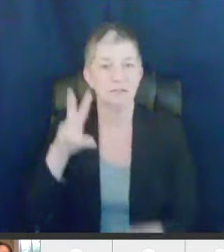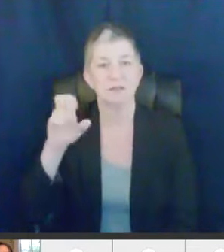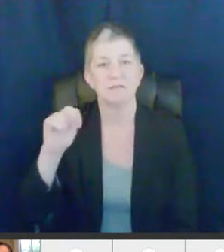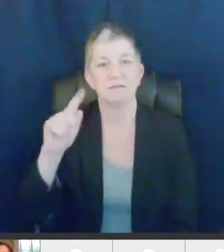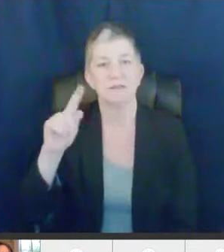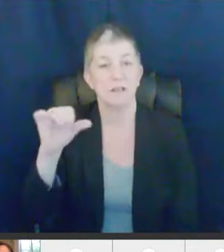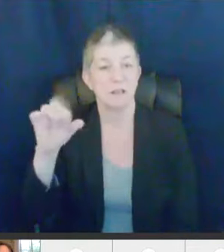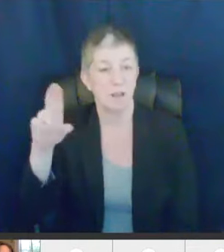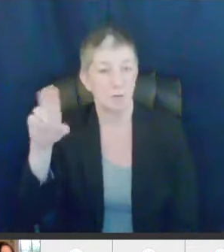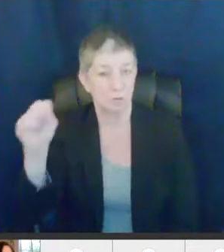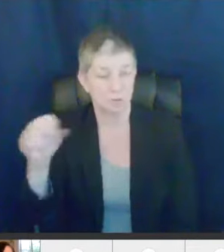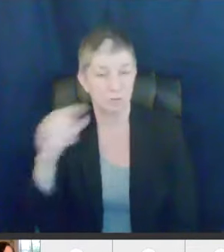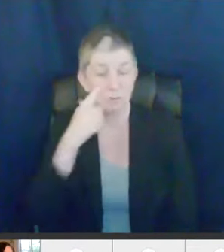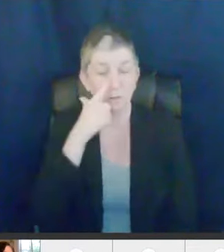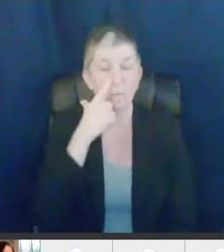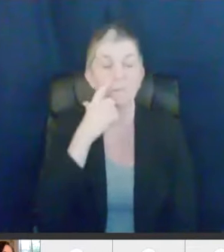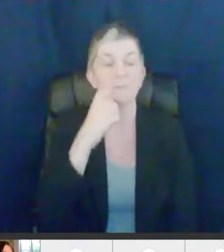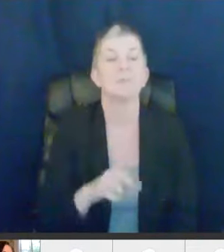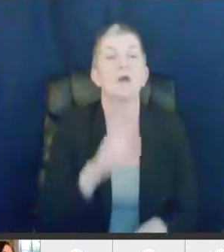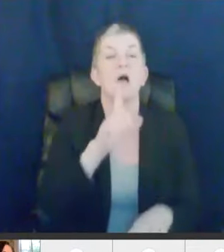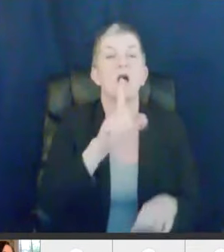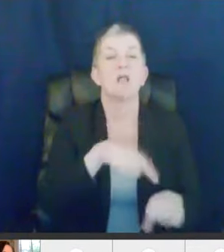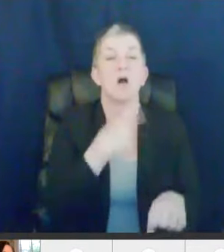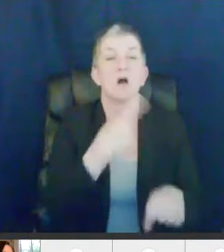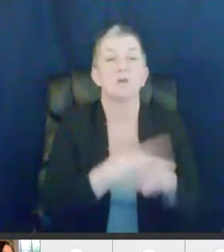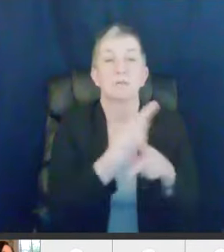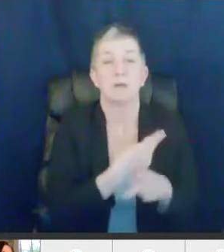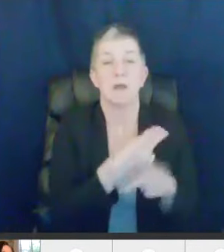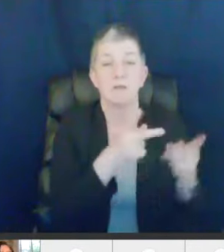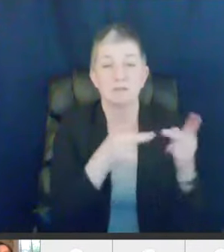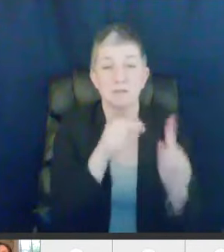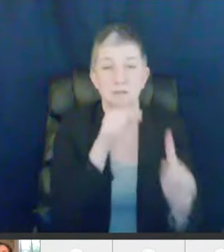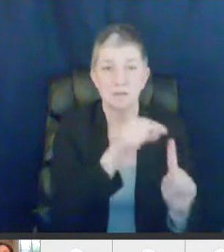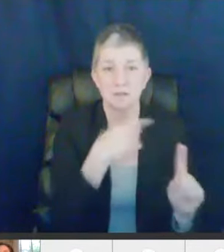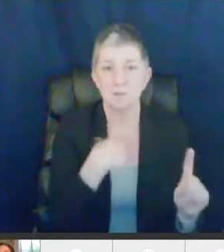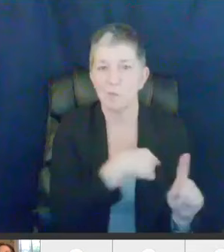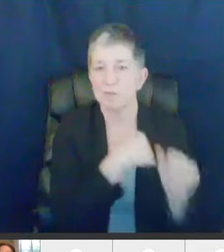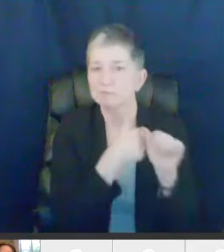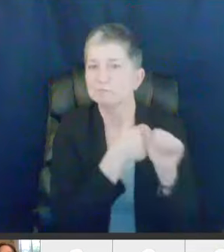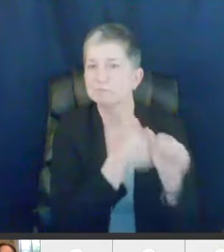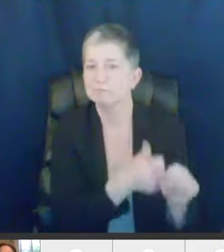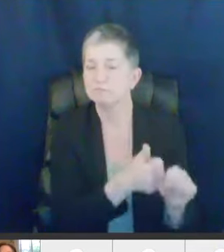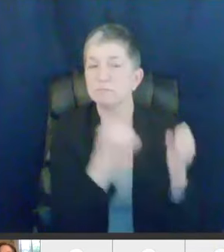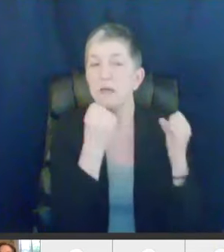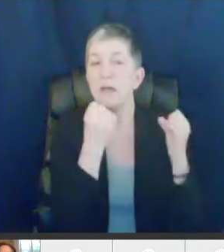long-term care facilities we continue to attract a number of positive cases among